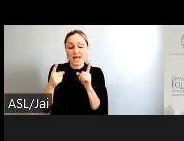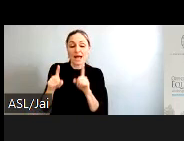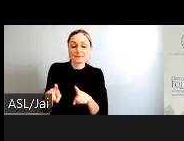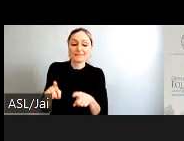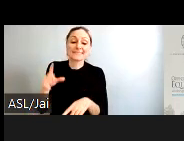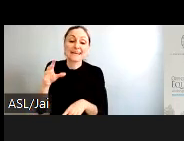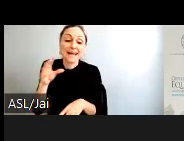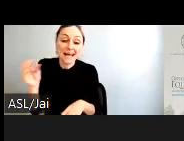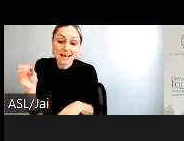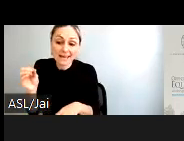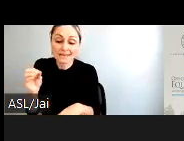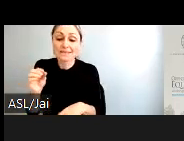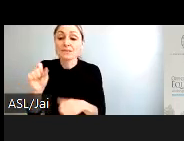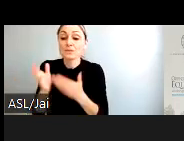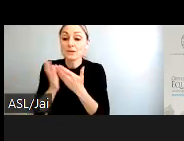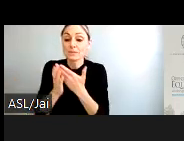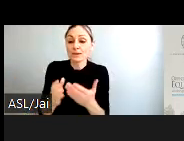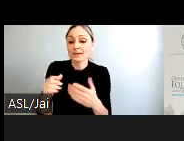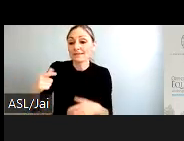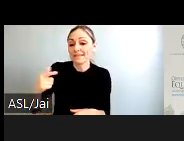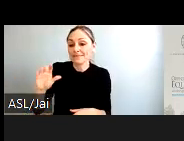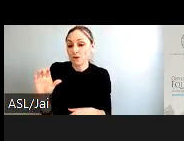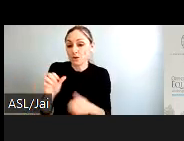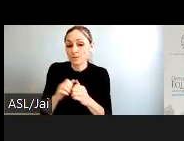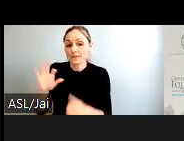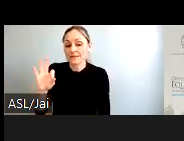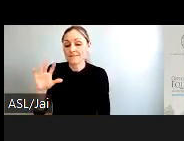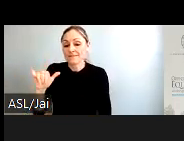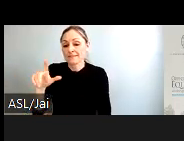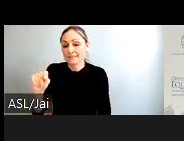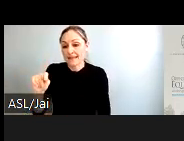You can bring the gift card with the flat rate amount and provide it to volunteers on the spot.